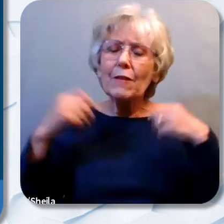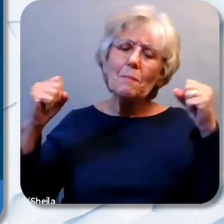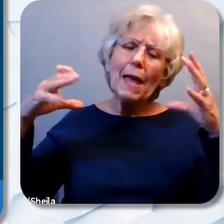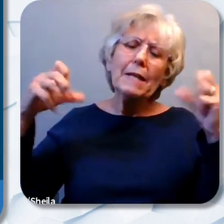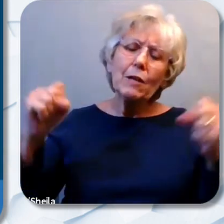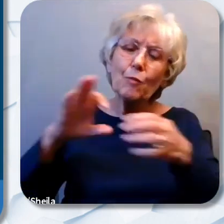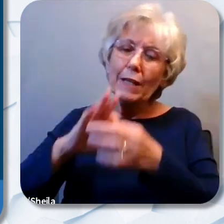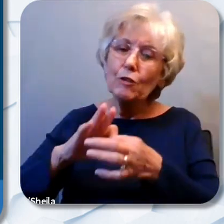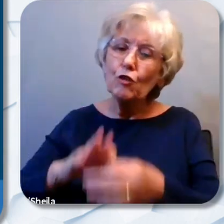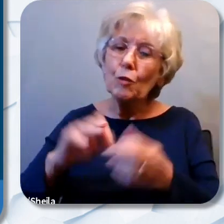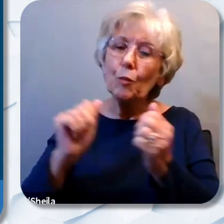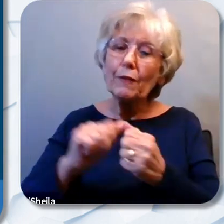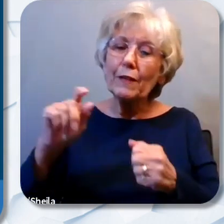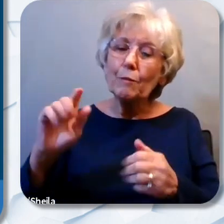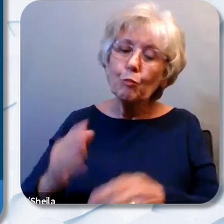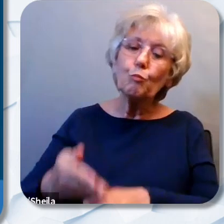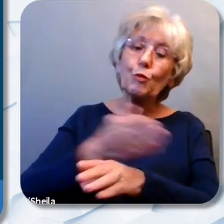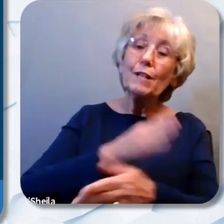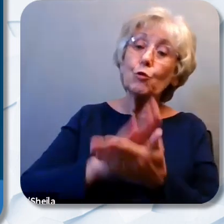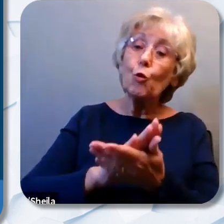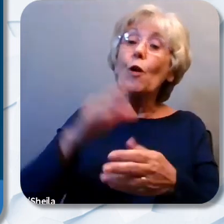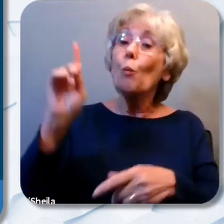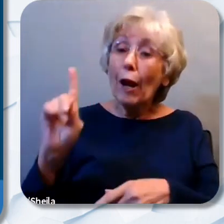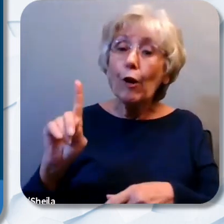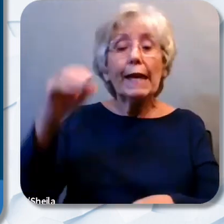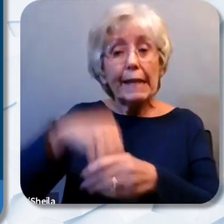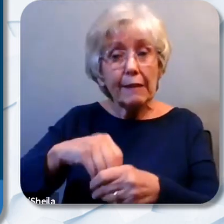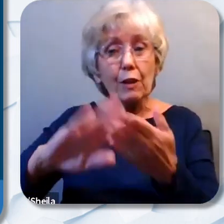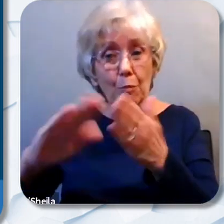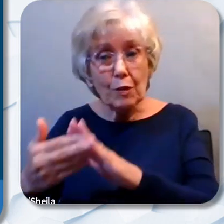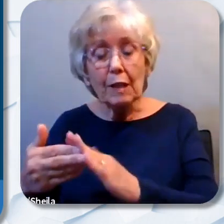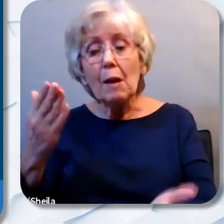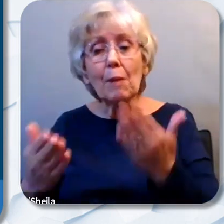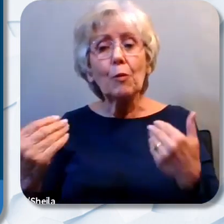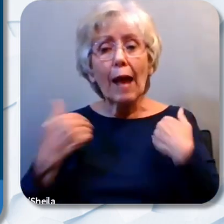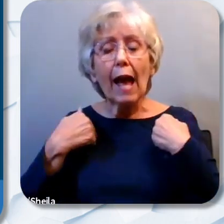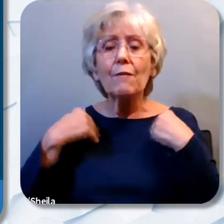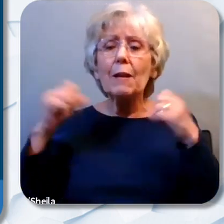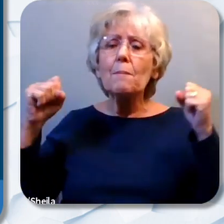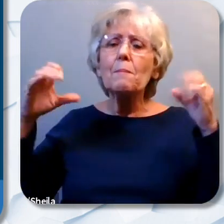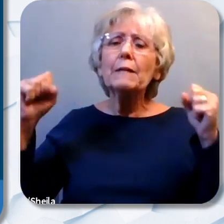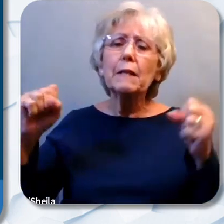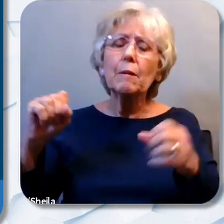with your preschools in the Community. You may have an amazing preschool that's in your district,